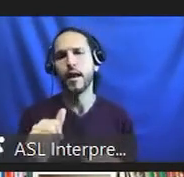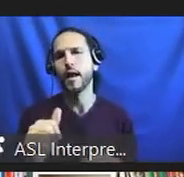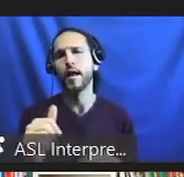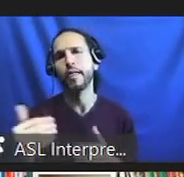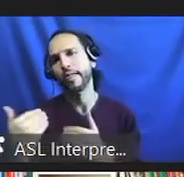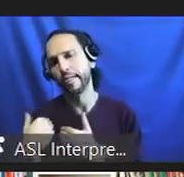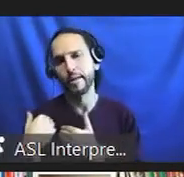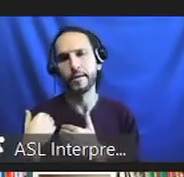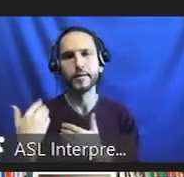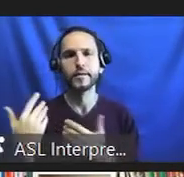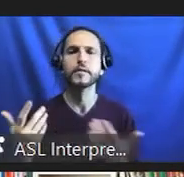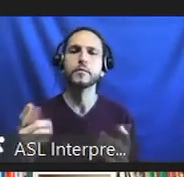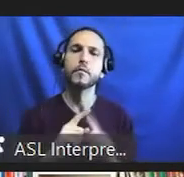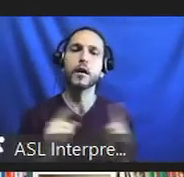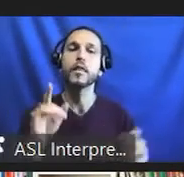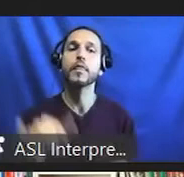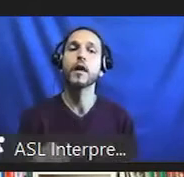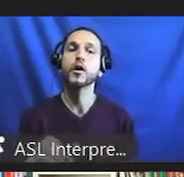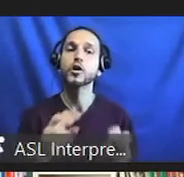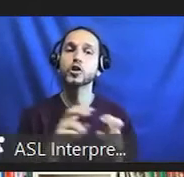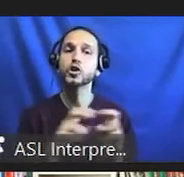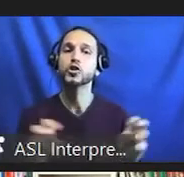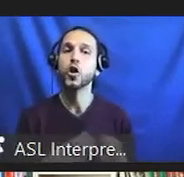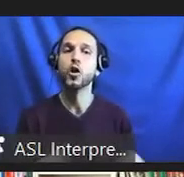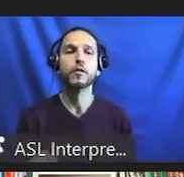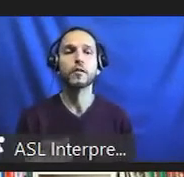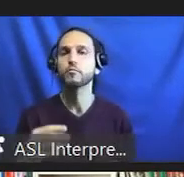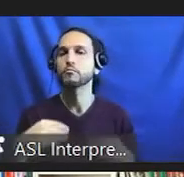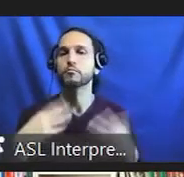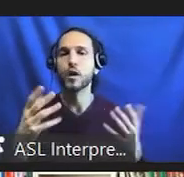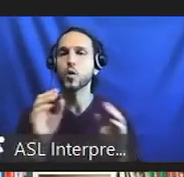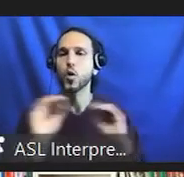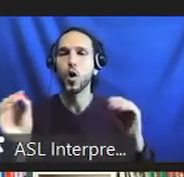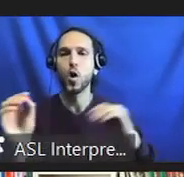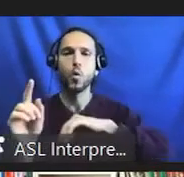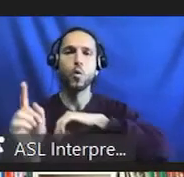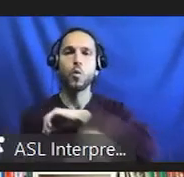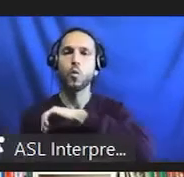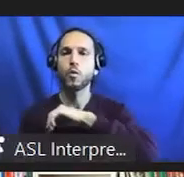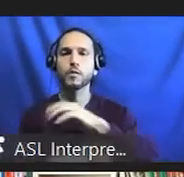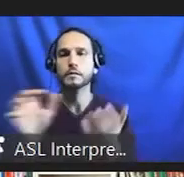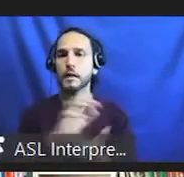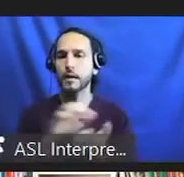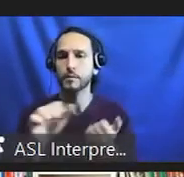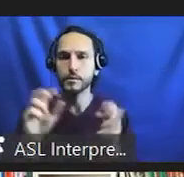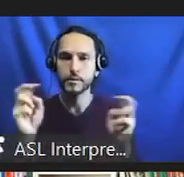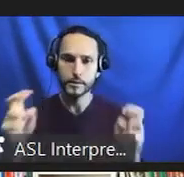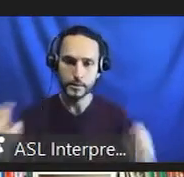However, the jury awarded no damages because, going back to a few minutes ago--